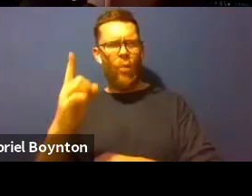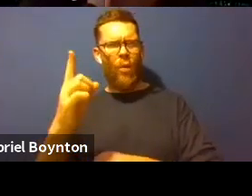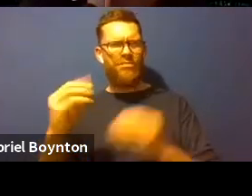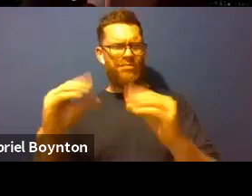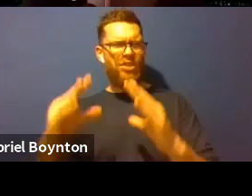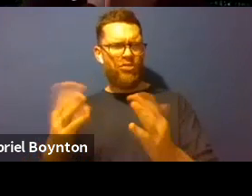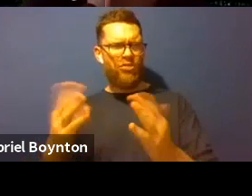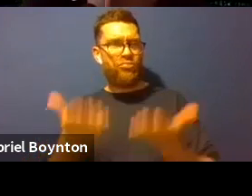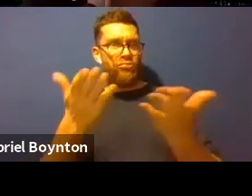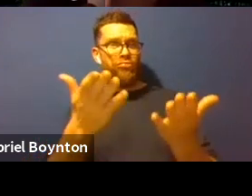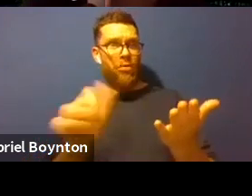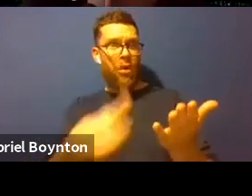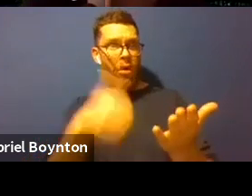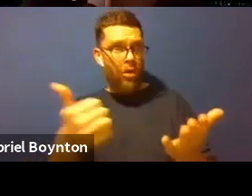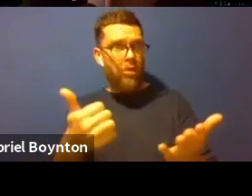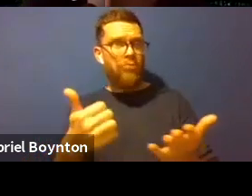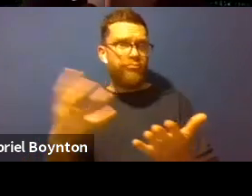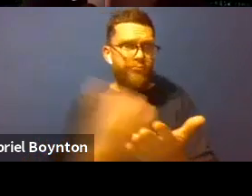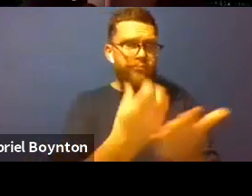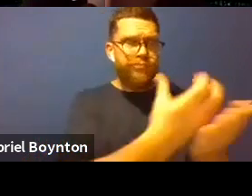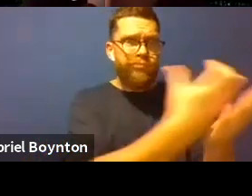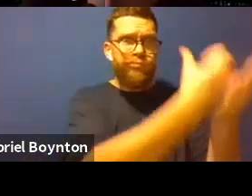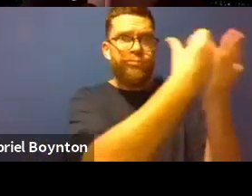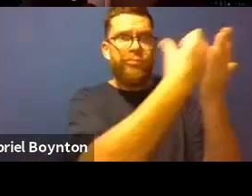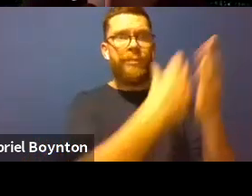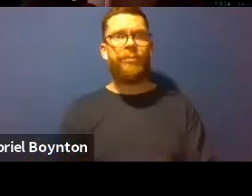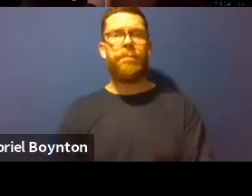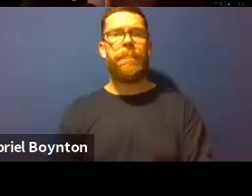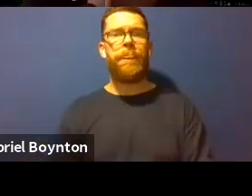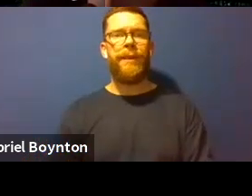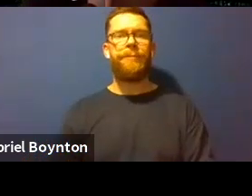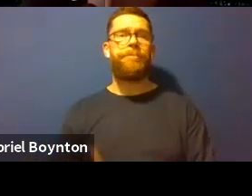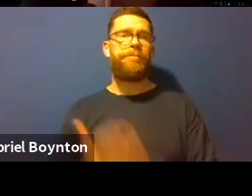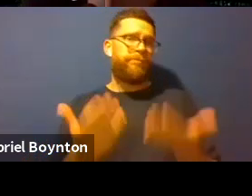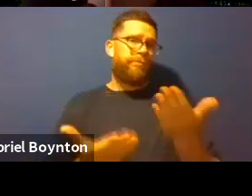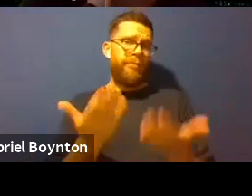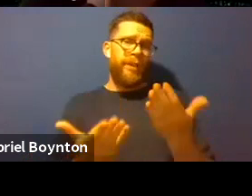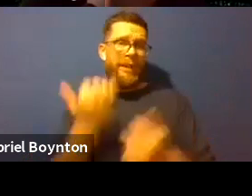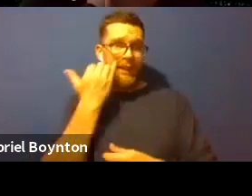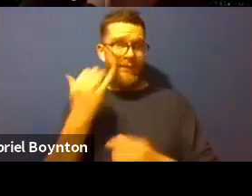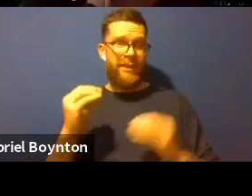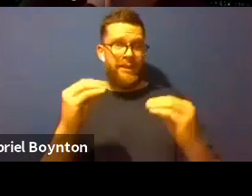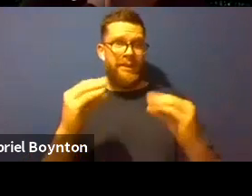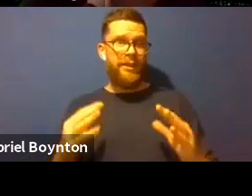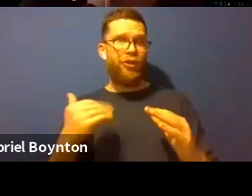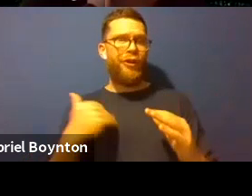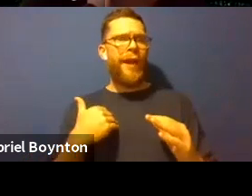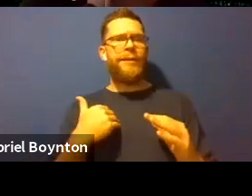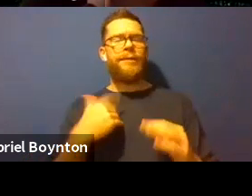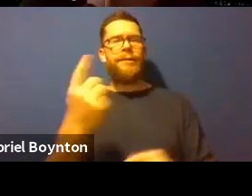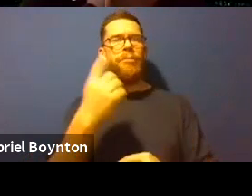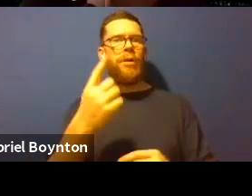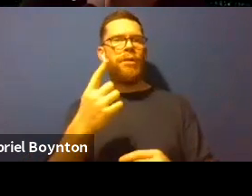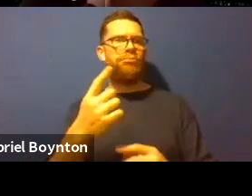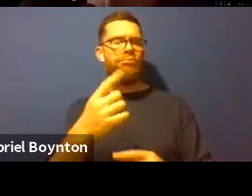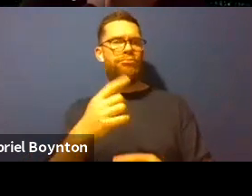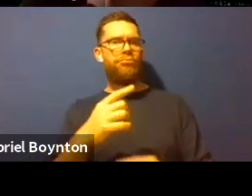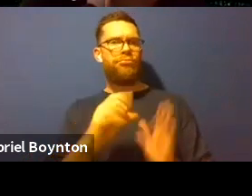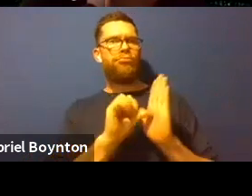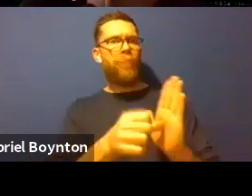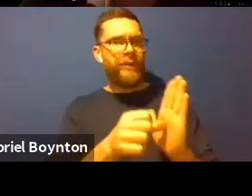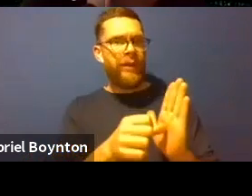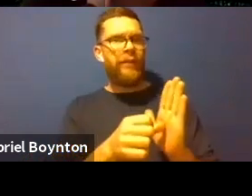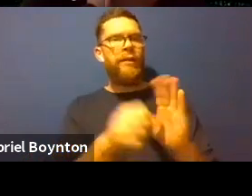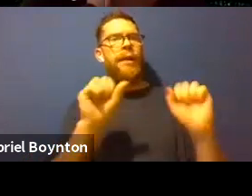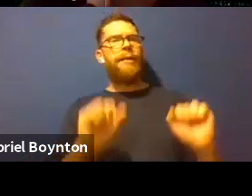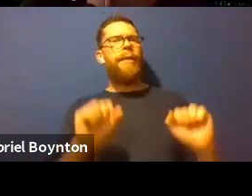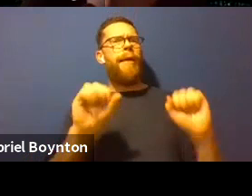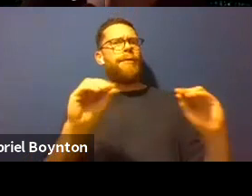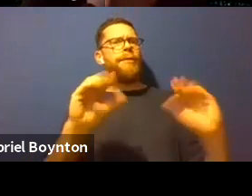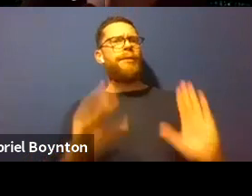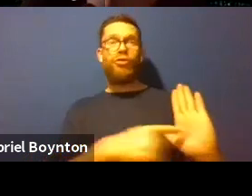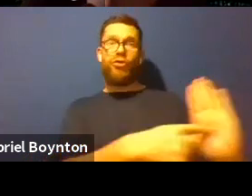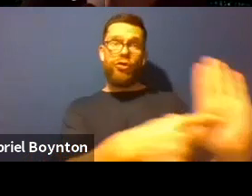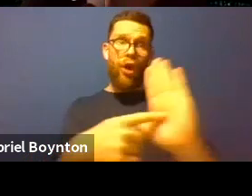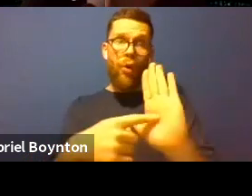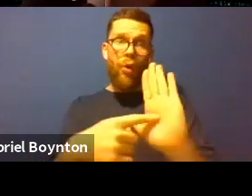Daniel Sheedy: Maybe at some point, you know, if a teacher has something really stands out, you know, we could kind of get a little presentation. I just like would like to see the technology in place and see what are just going out there with it.